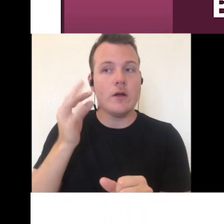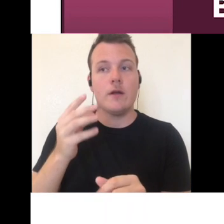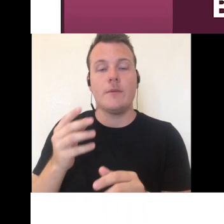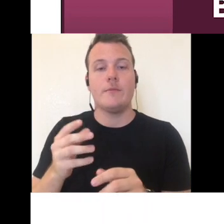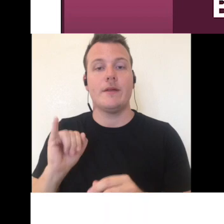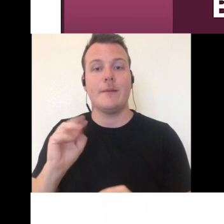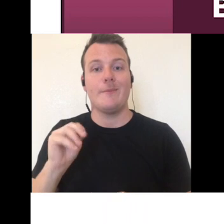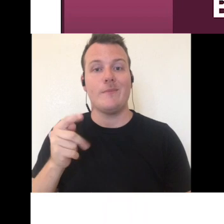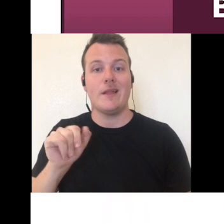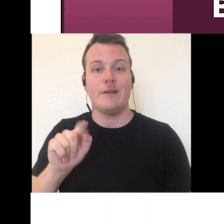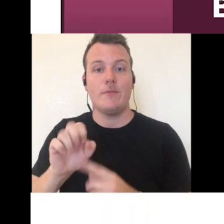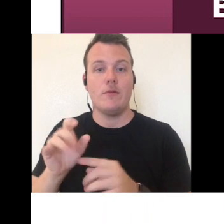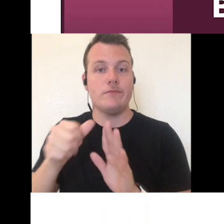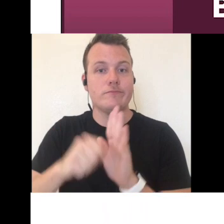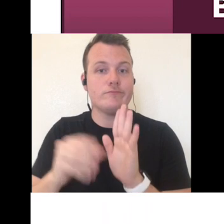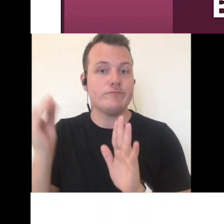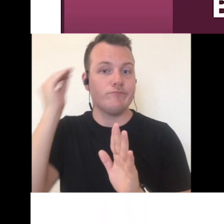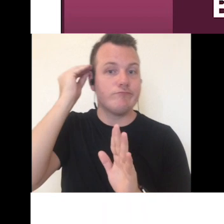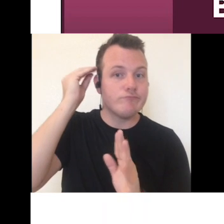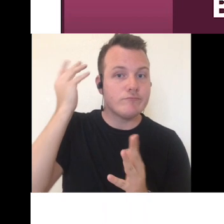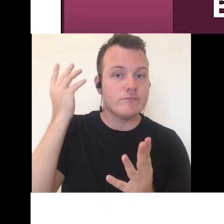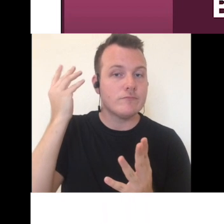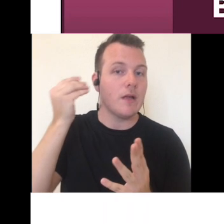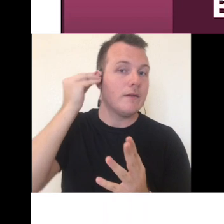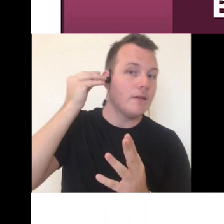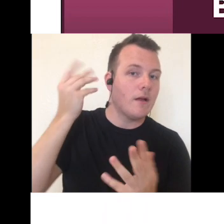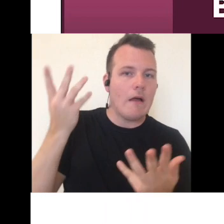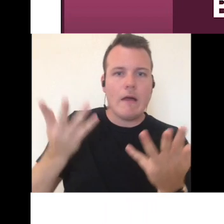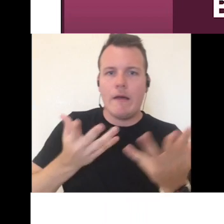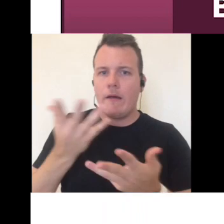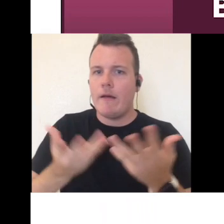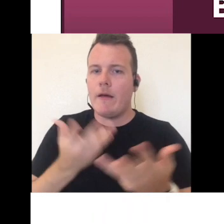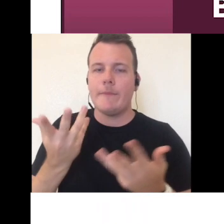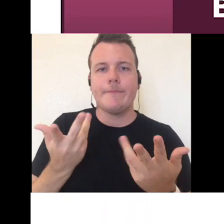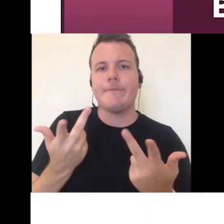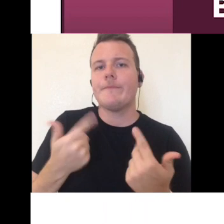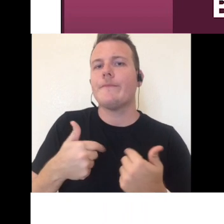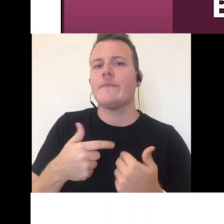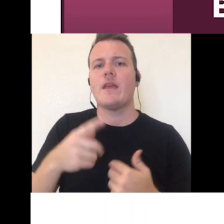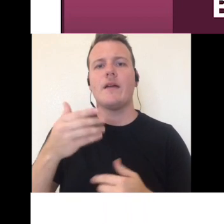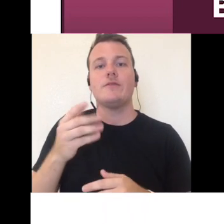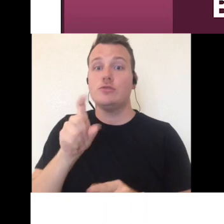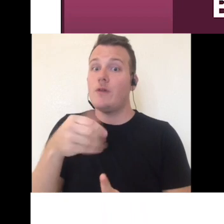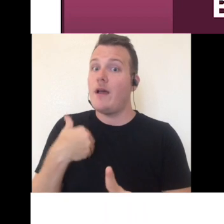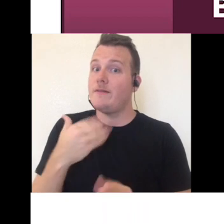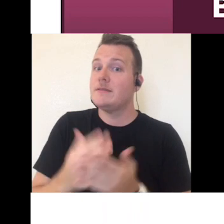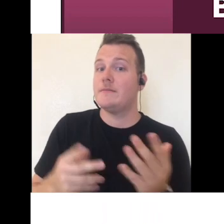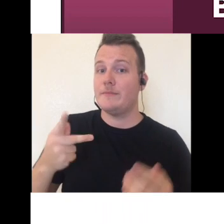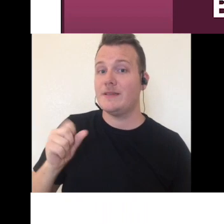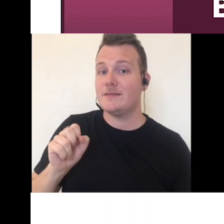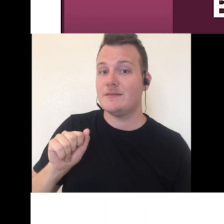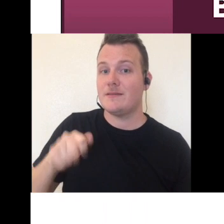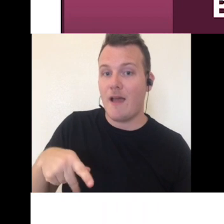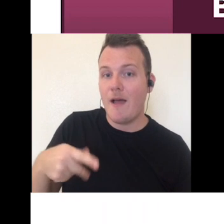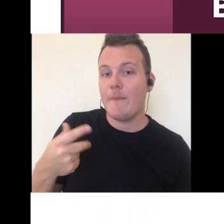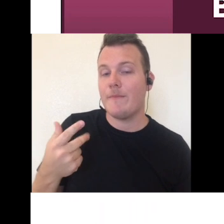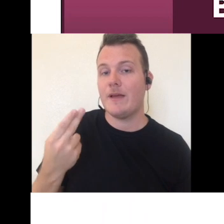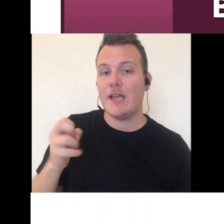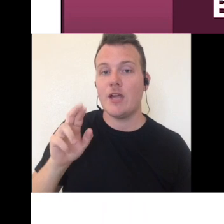be implantable hearing aids that that you're gonna be tuning for people. Are they gonna be- maybe you're gonna have that. You should have some PSAPs